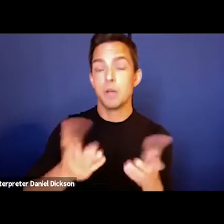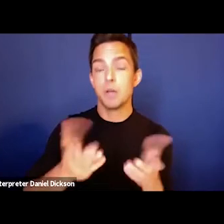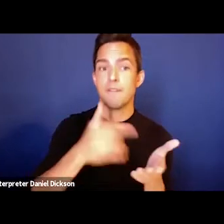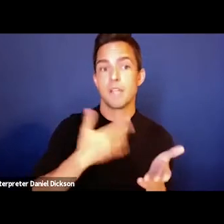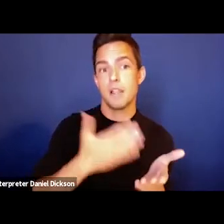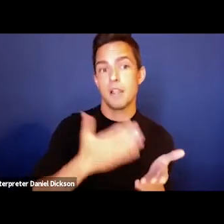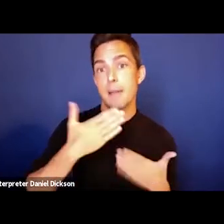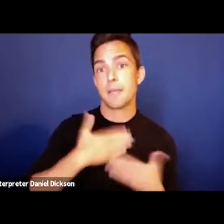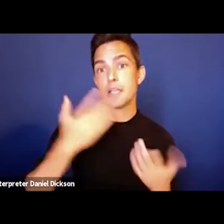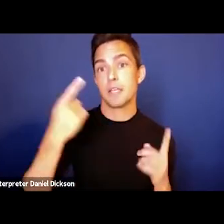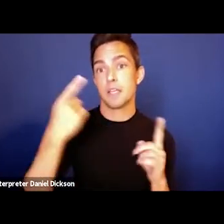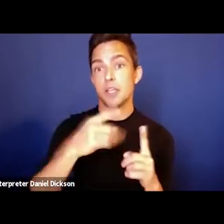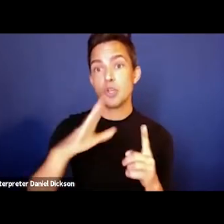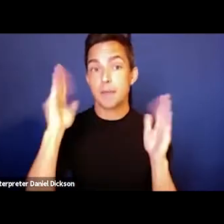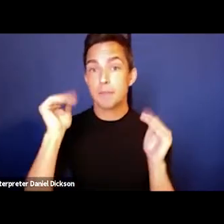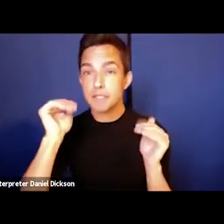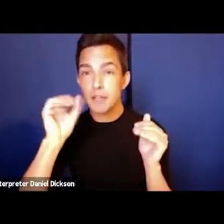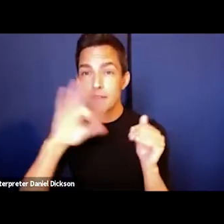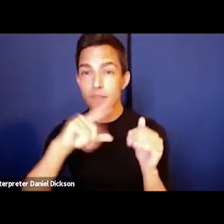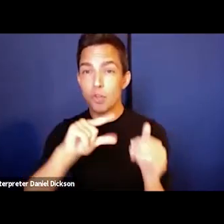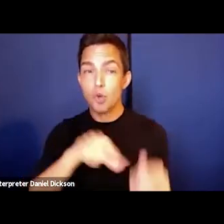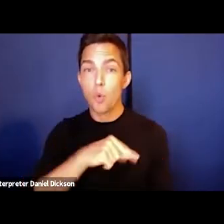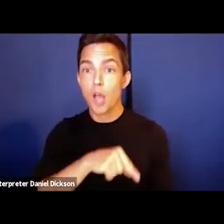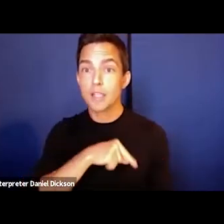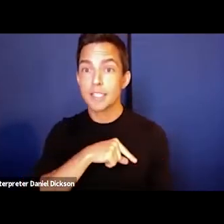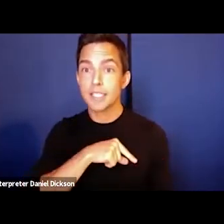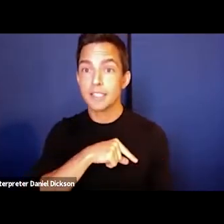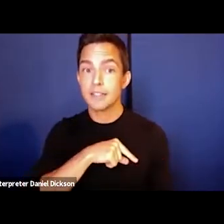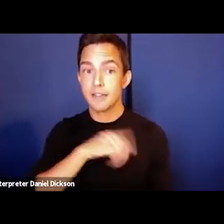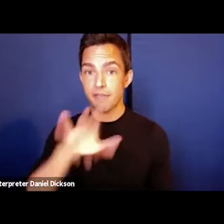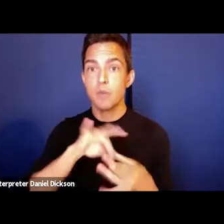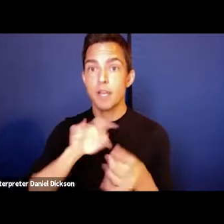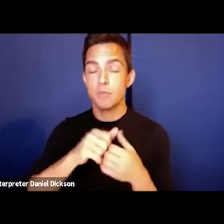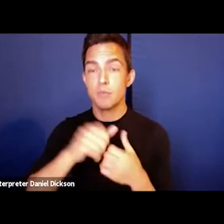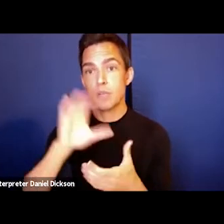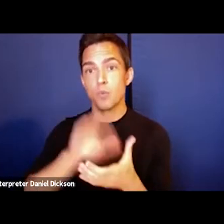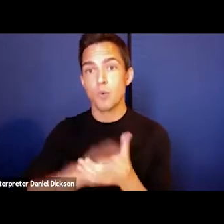that your expectations of the quality of that relationship with your spouse are not being met.